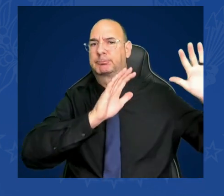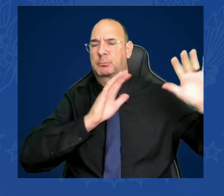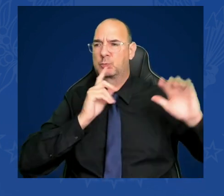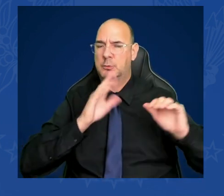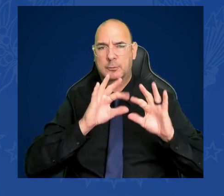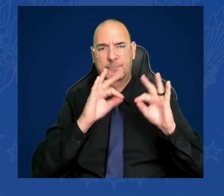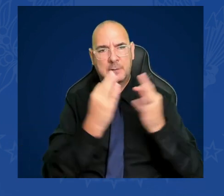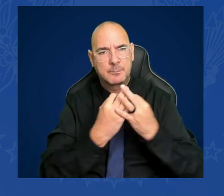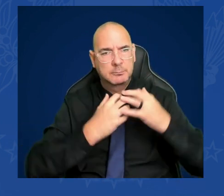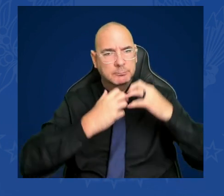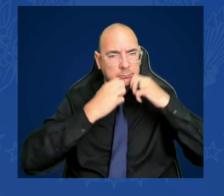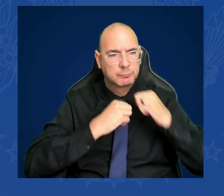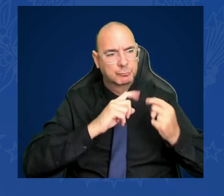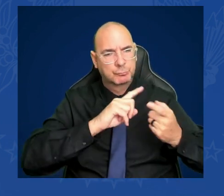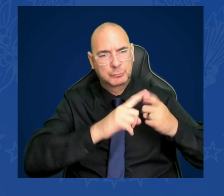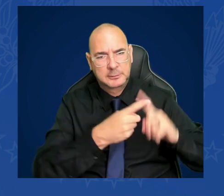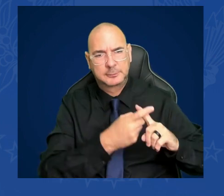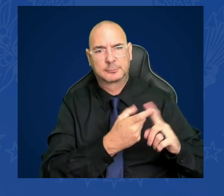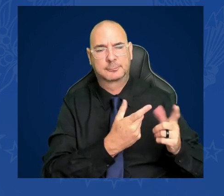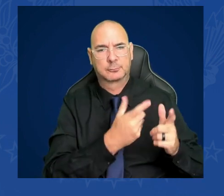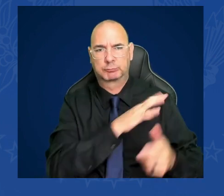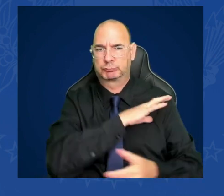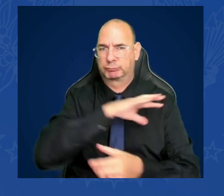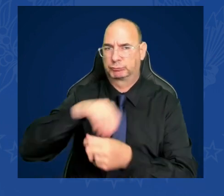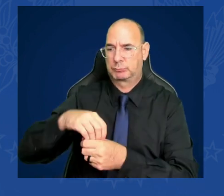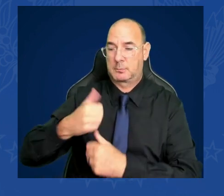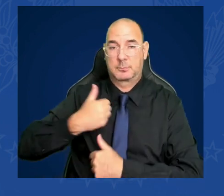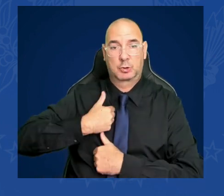We also understand the pride that comes from that service.